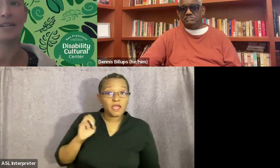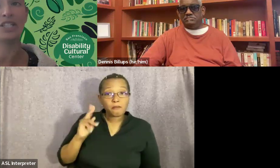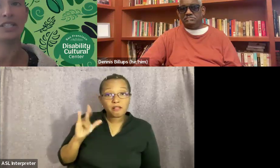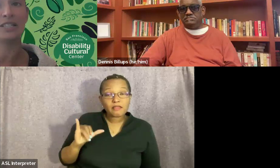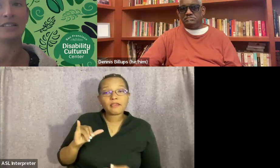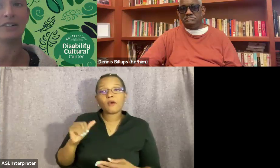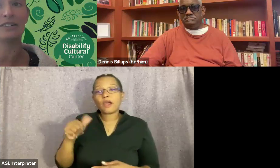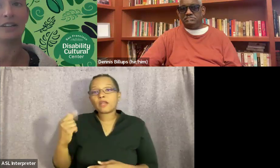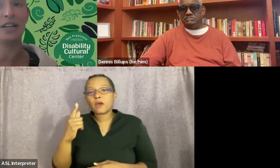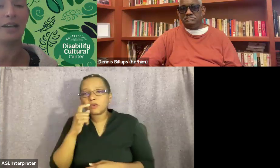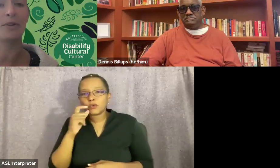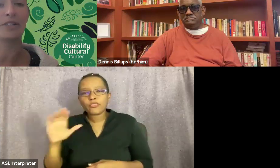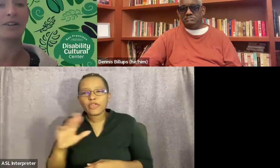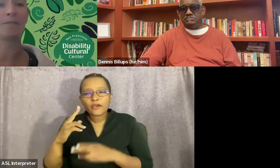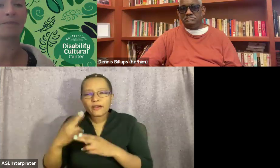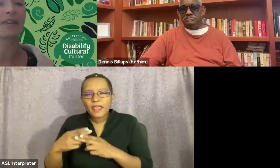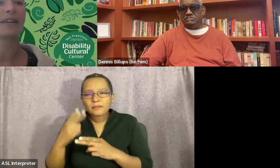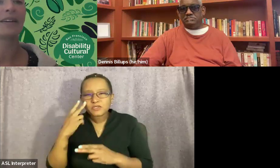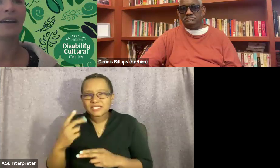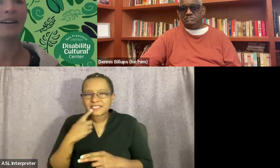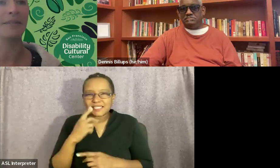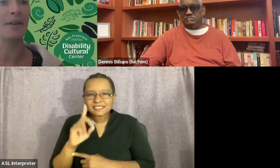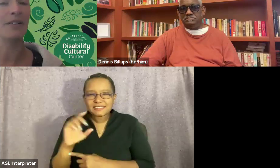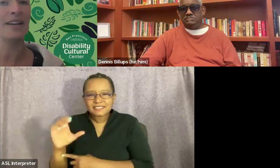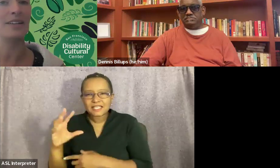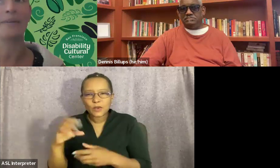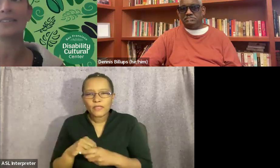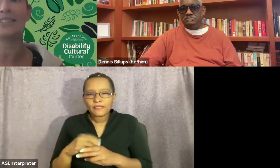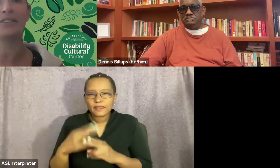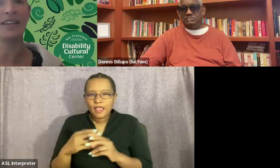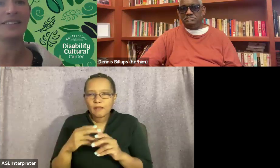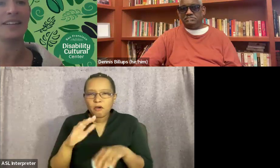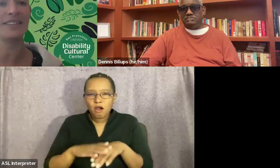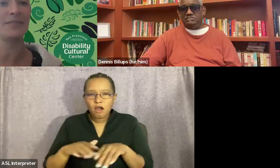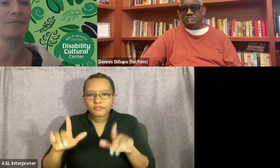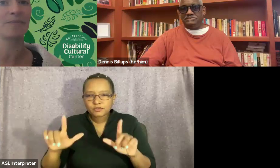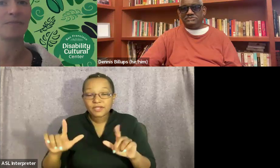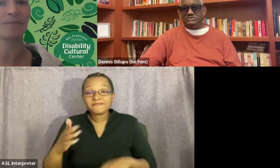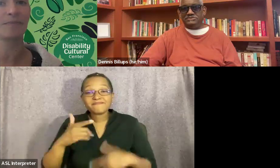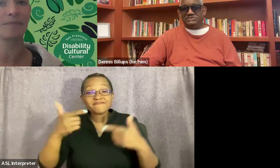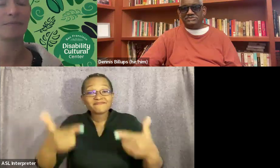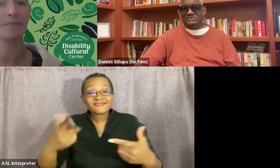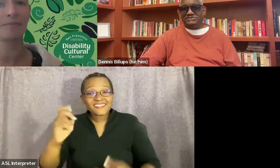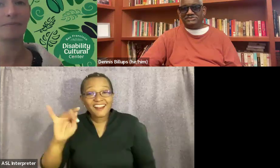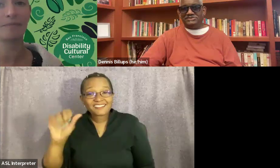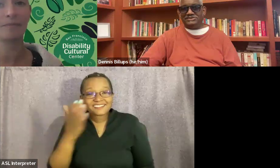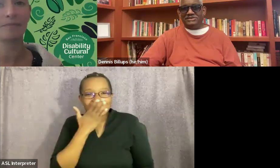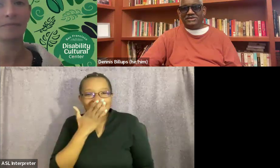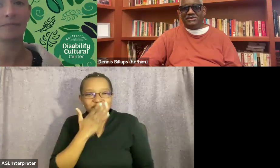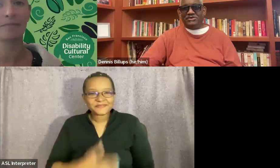Center mentioned in their name or title. All right. I'll pass it to you. Thanks, Dennis.